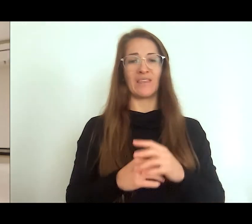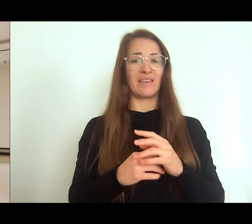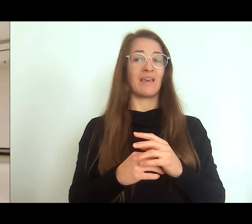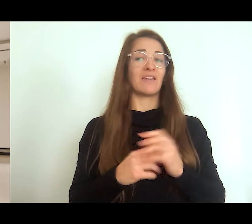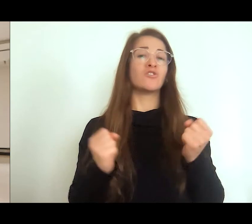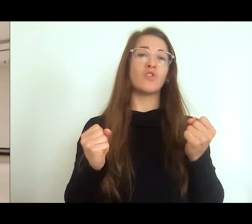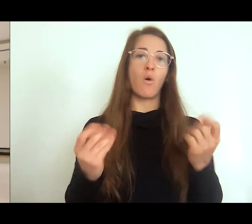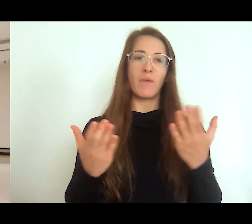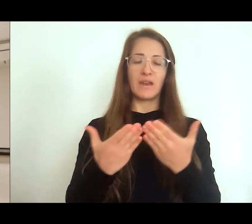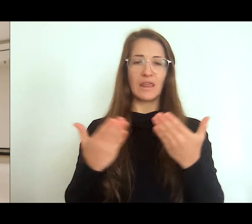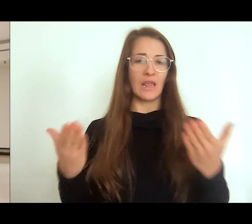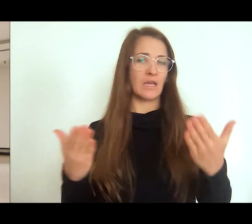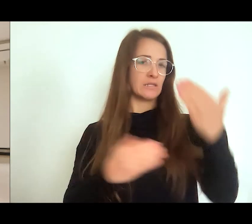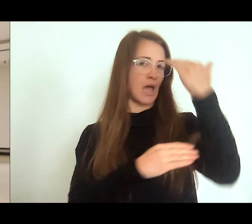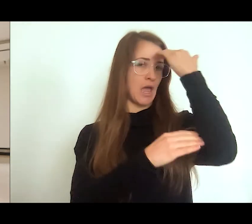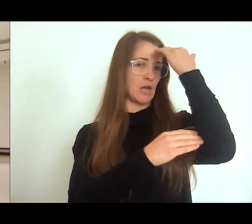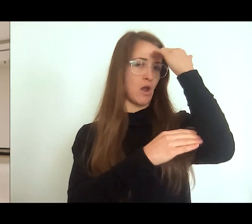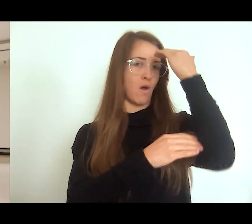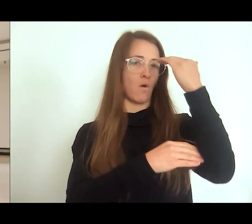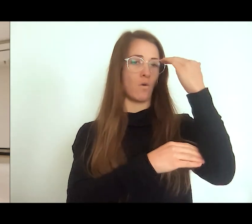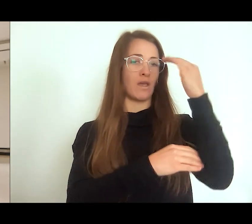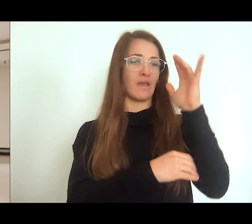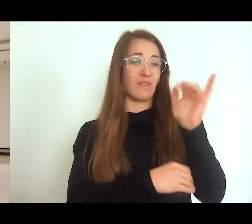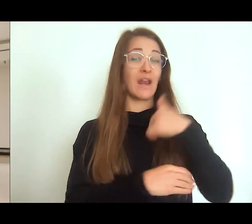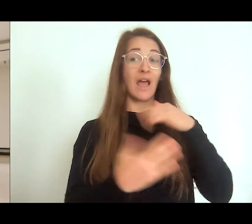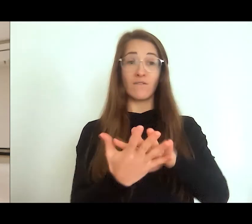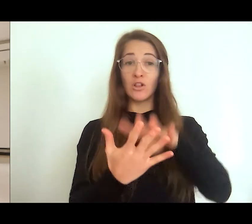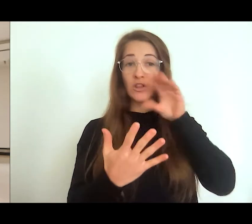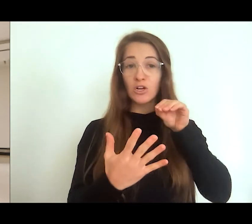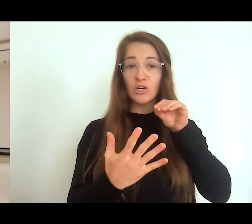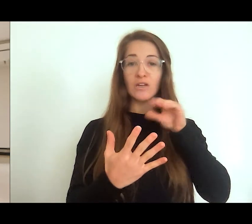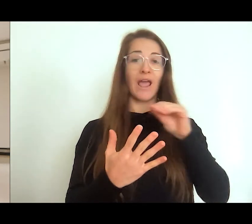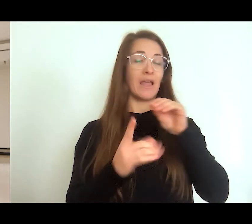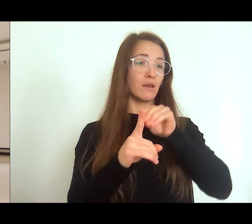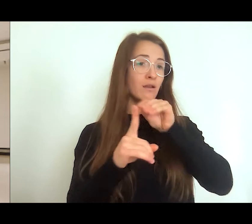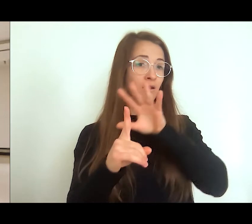REALLY, IT IS THE NUMBER OF THINGS THAT I KNOW THAT I HAVE